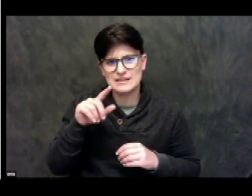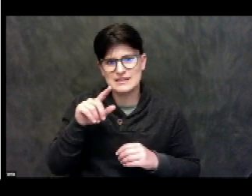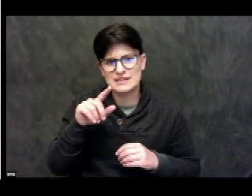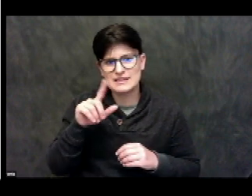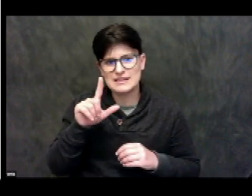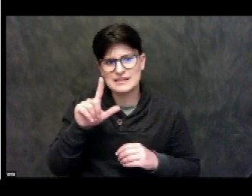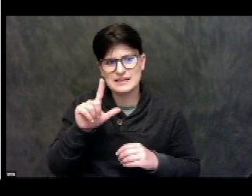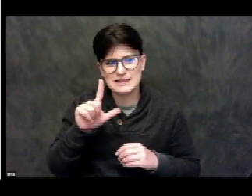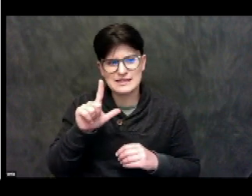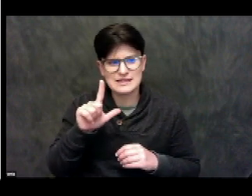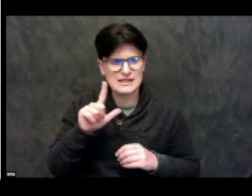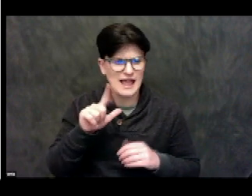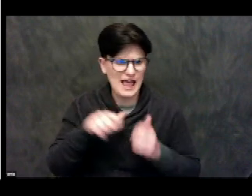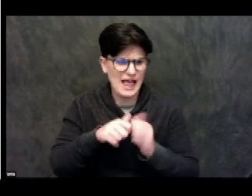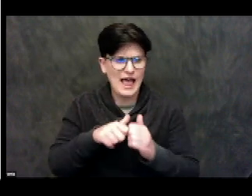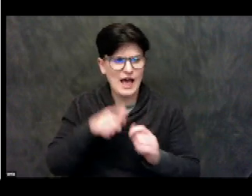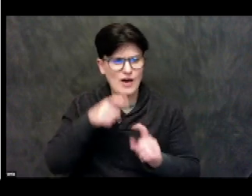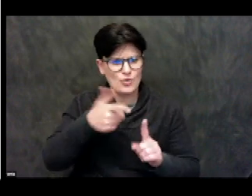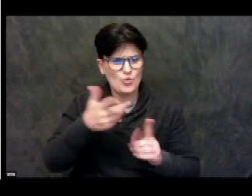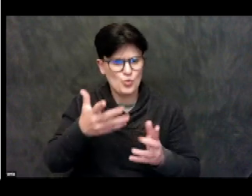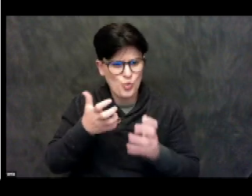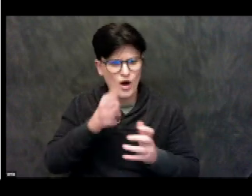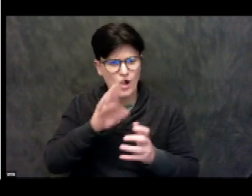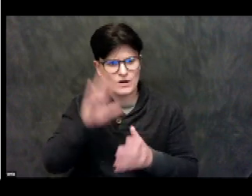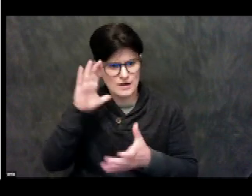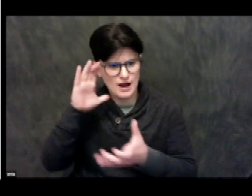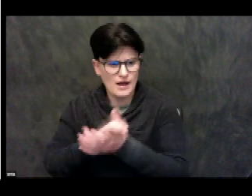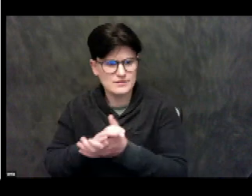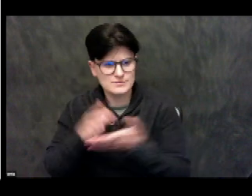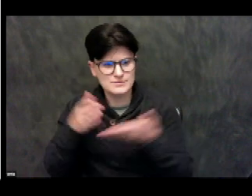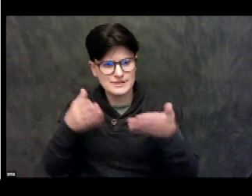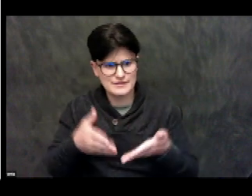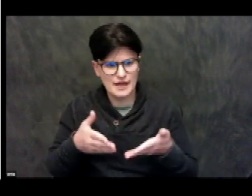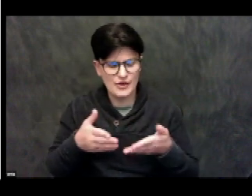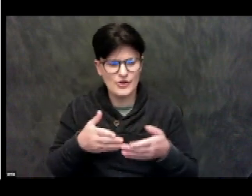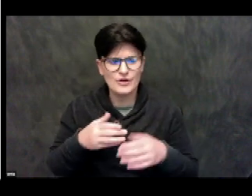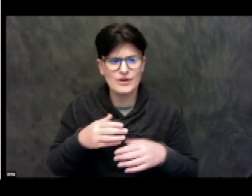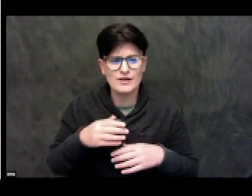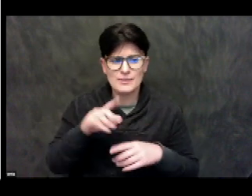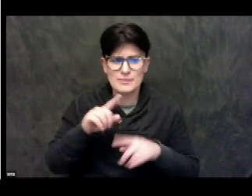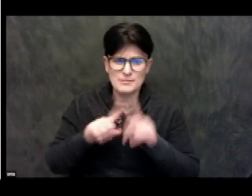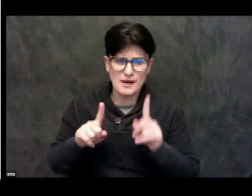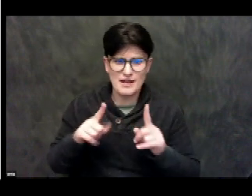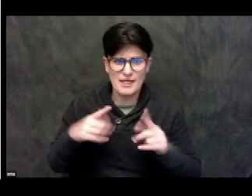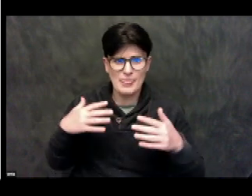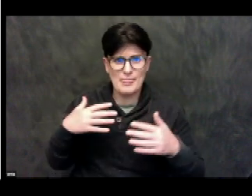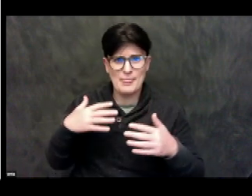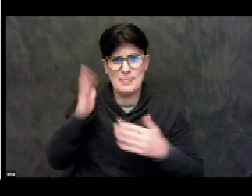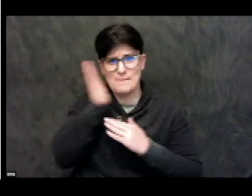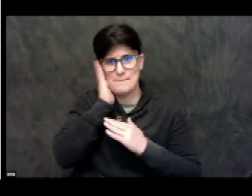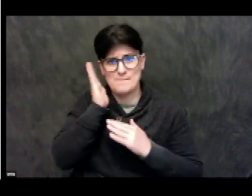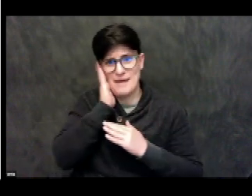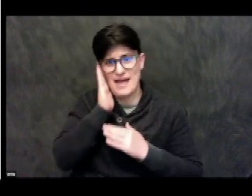And then the nurses were ultimately trained, but the bed is terrifying and all of the pieces to this are terrifying.